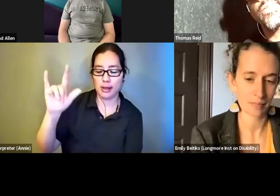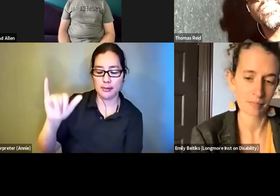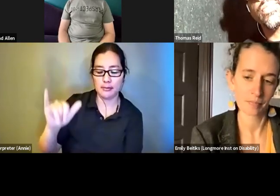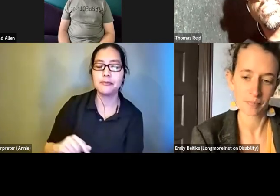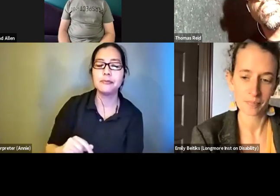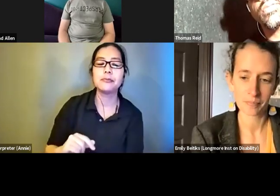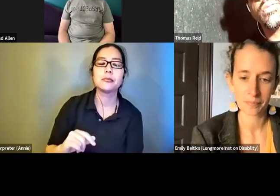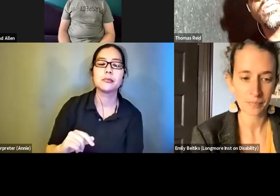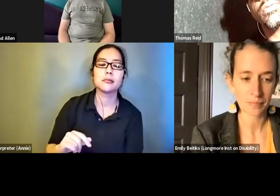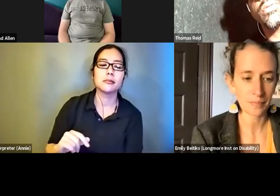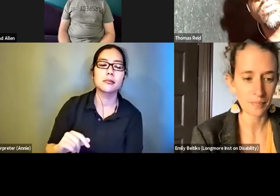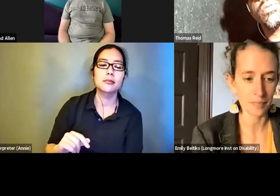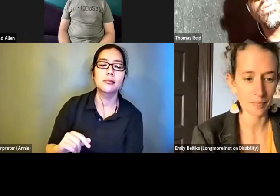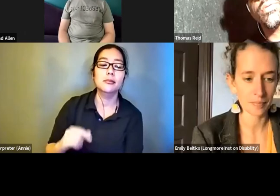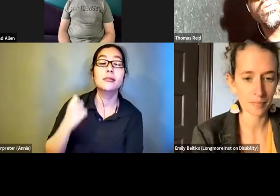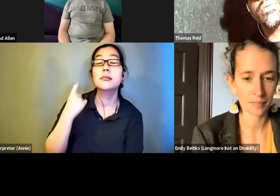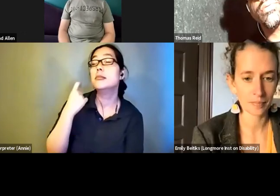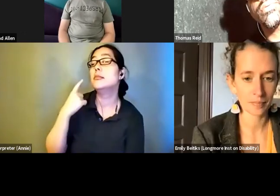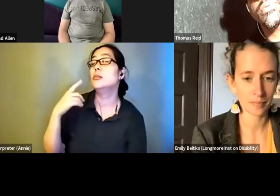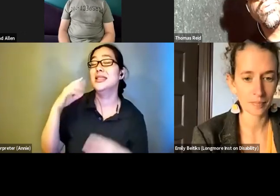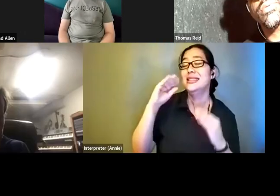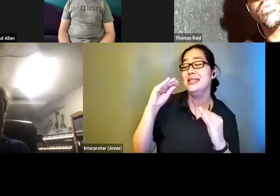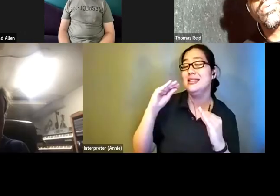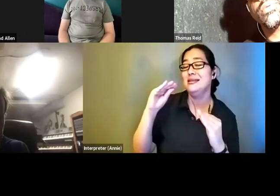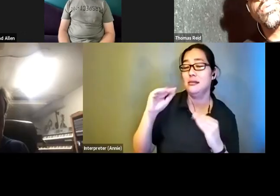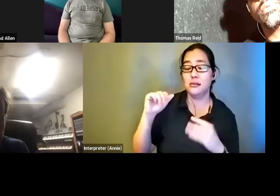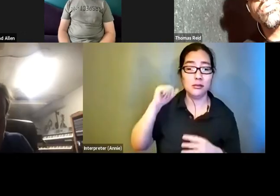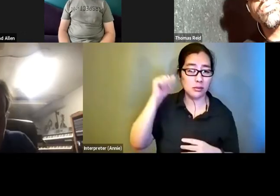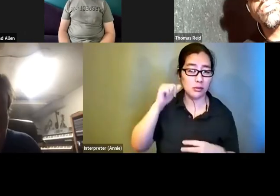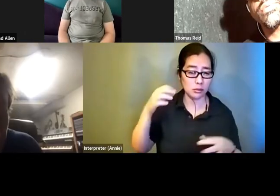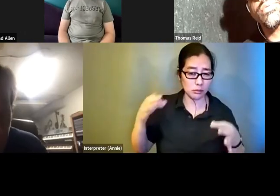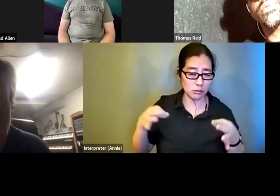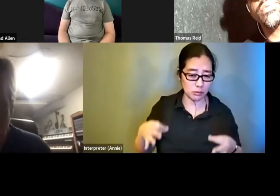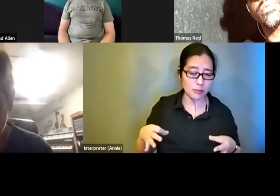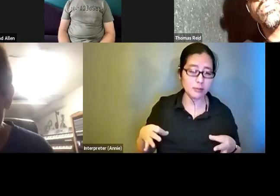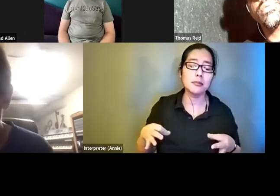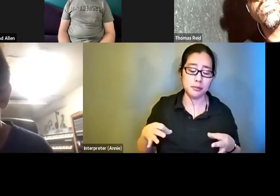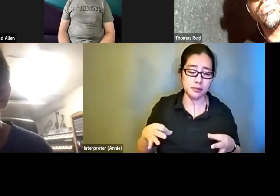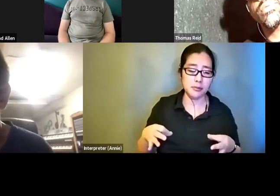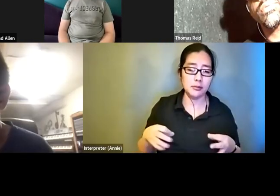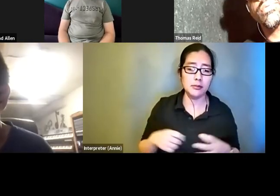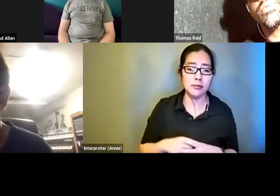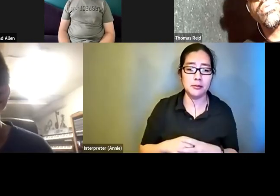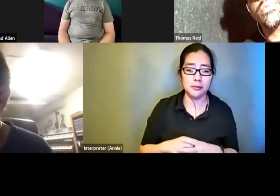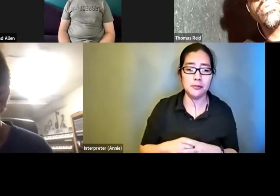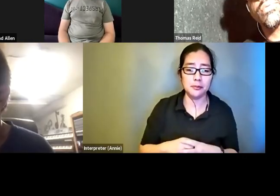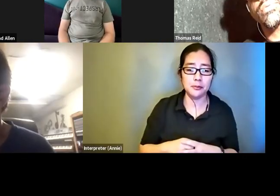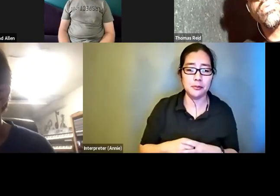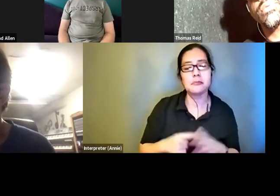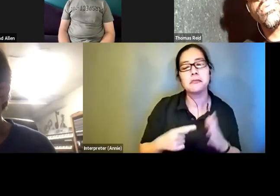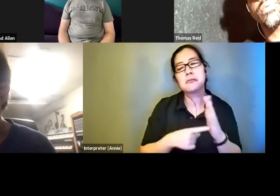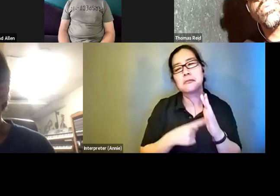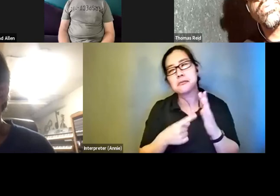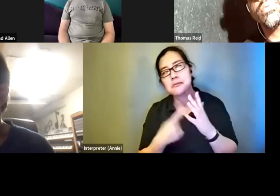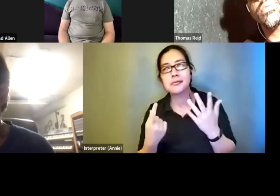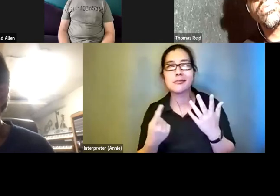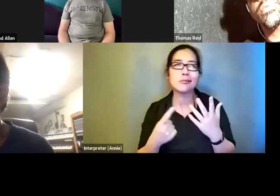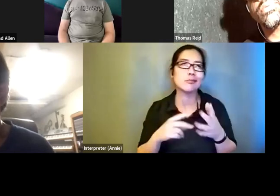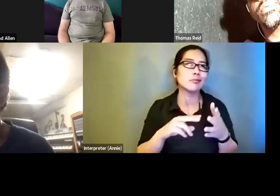When I teach audio description and sometimes that's as short as an hour